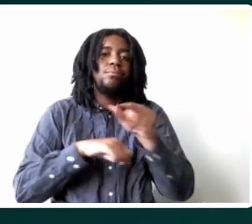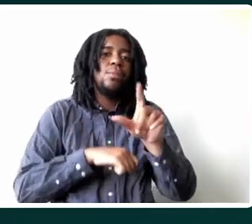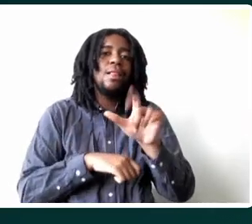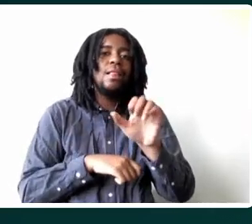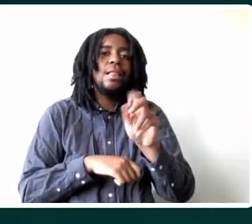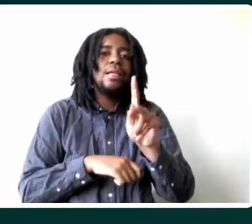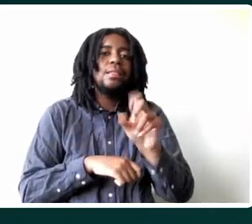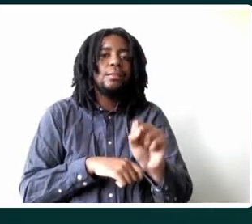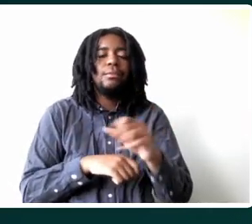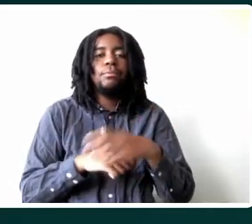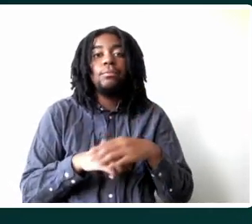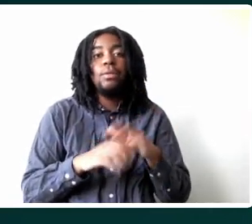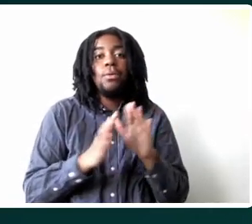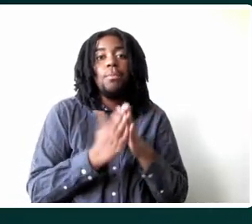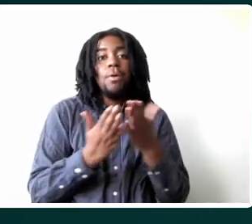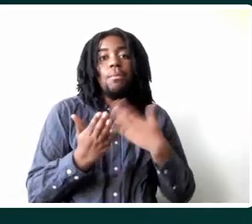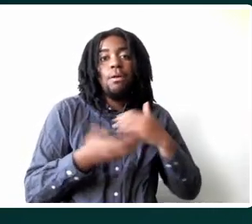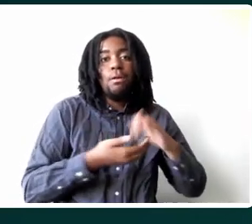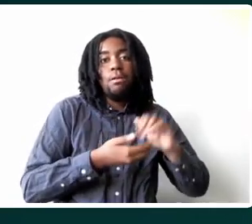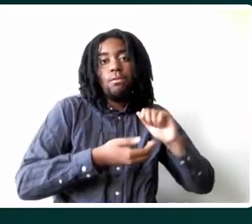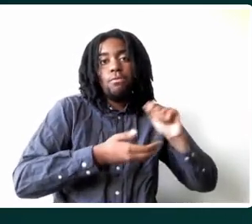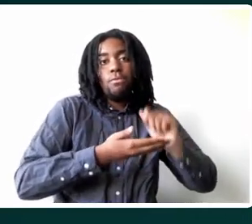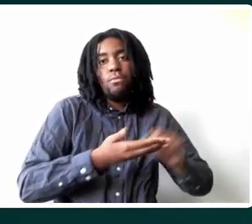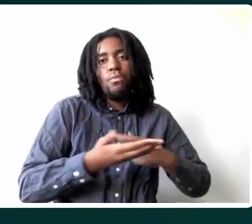my colleague and I wrote, we write a lot about strategies for the classroom that come from